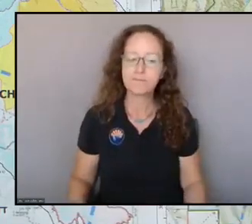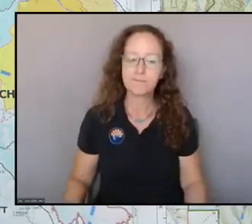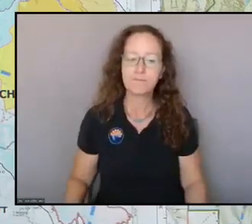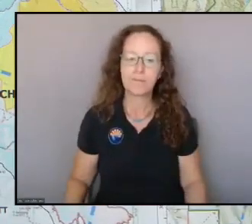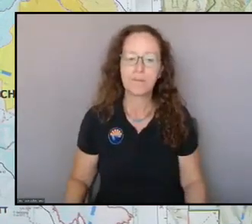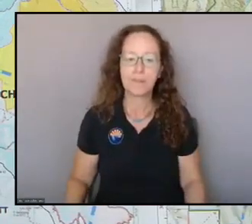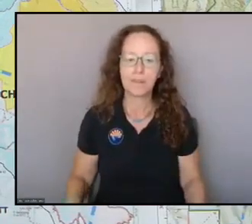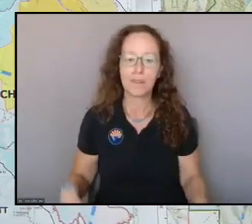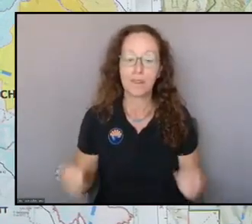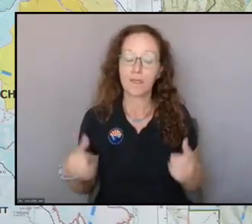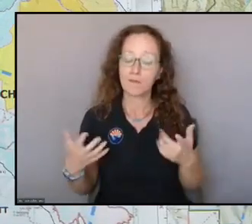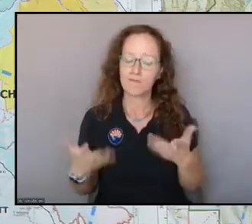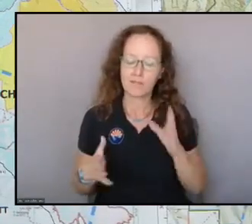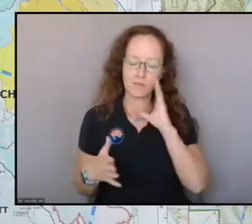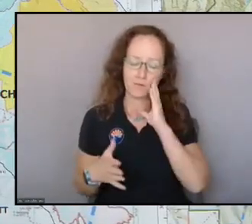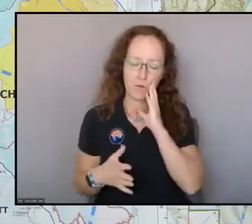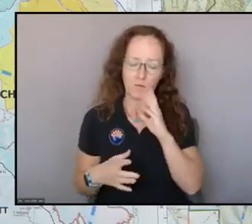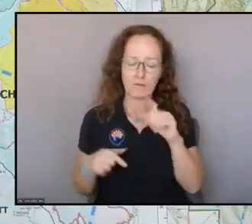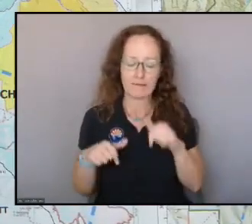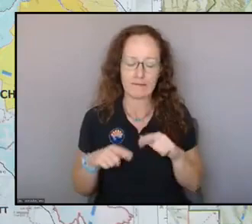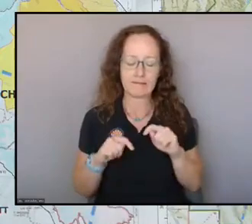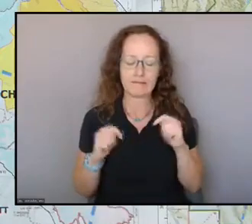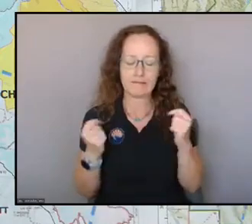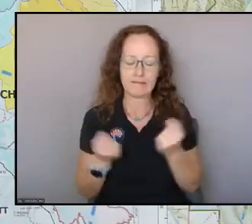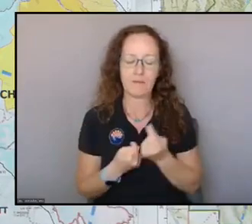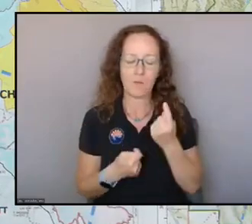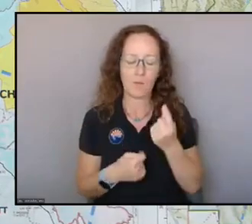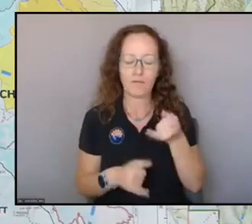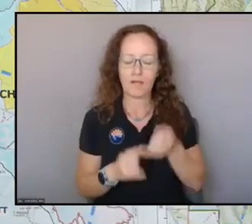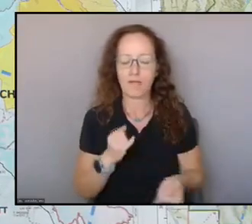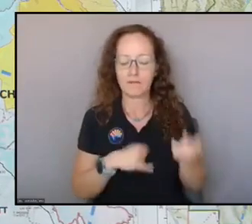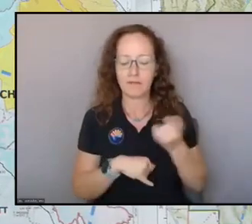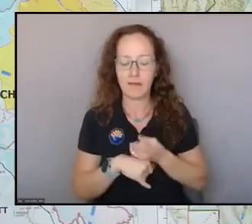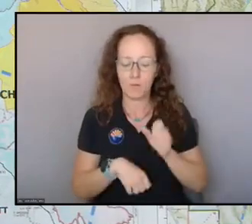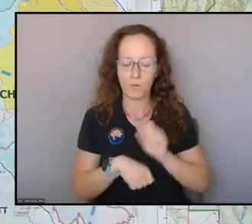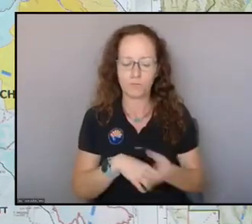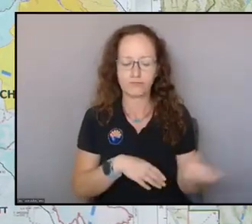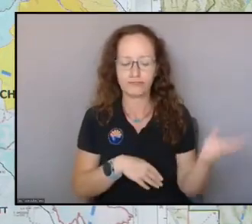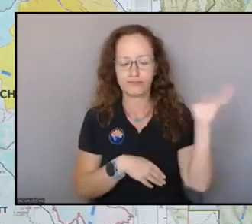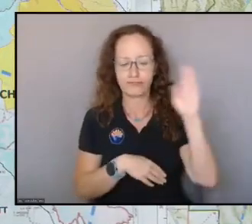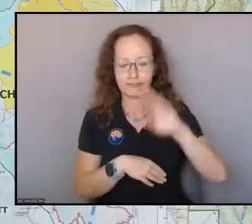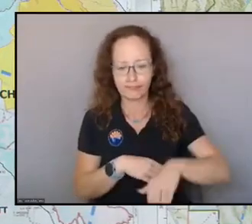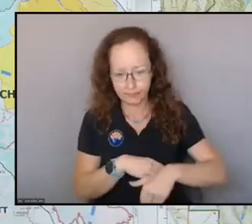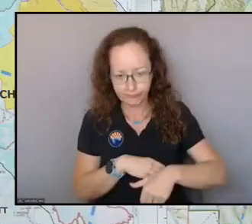AS YOU HAVE HEARD, THIS IS TEAM 1'S LAST DAY. WE'LL GET THROUGH TODAY'S SHIFT AND TONIGHT'S SHIFT AND